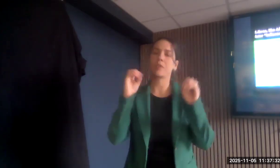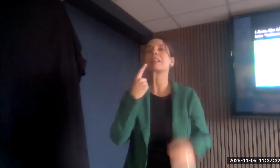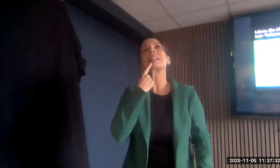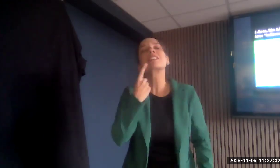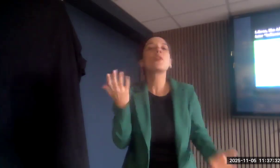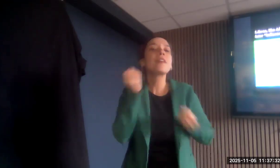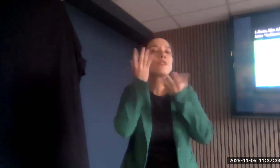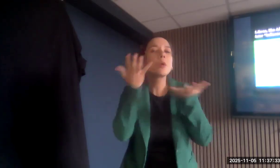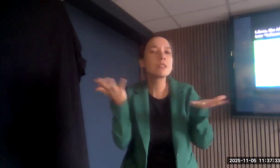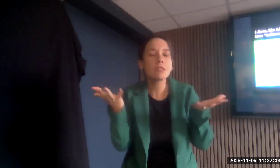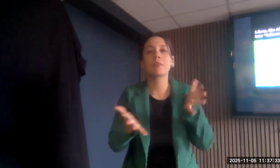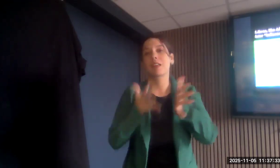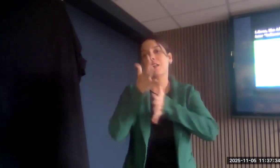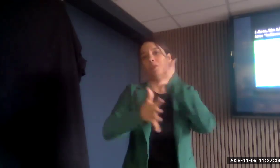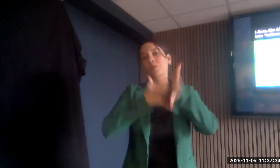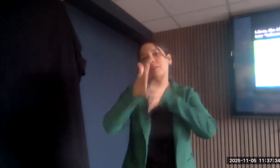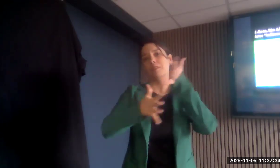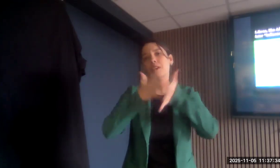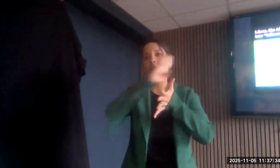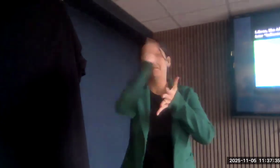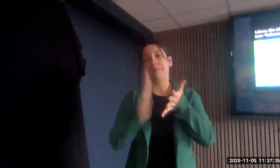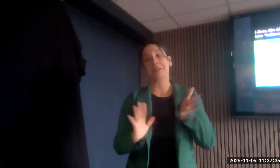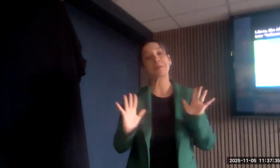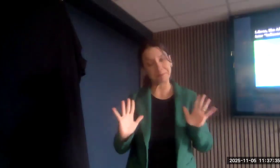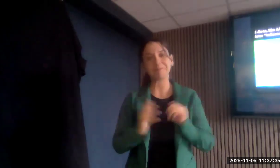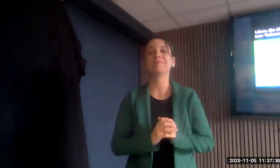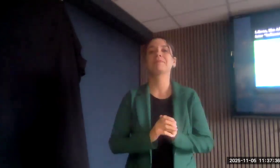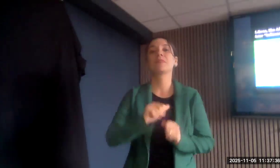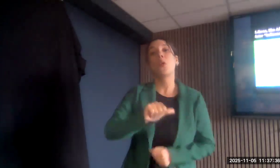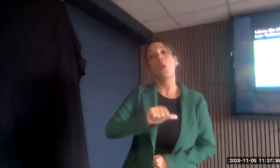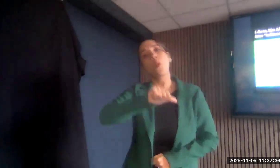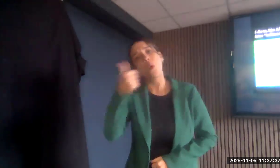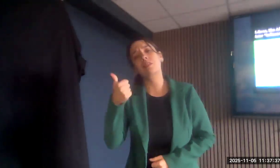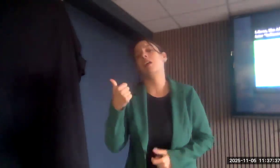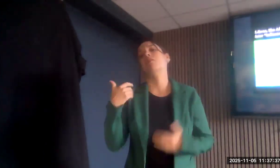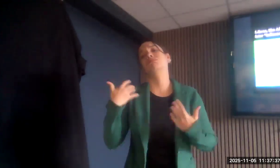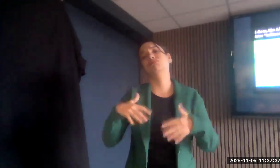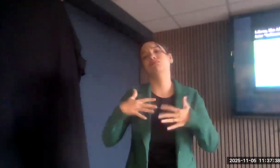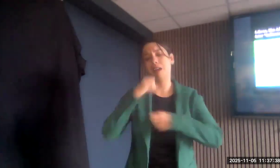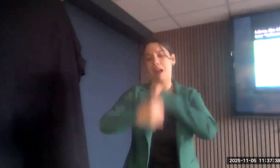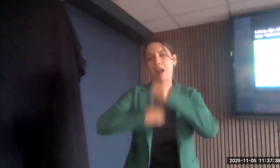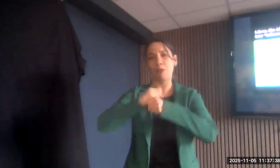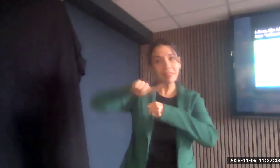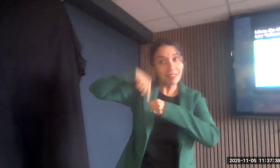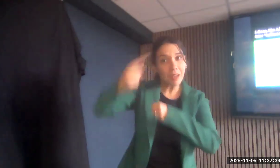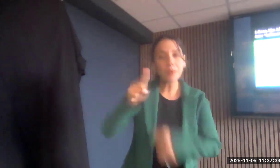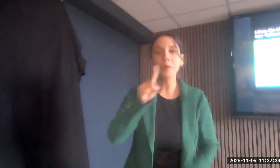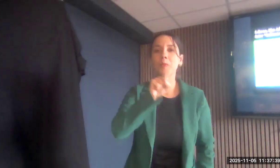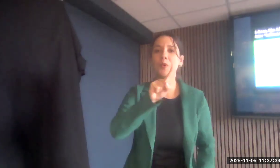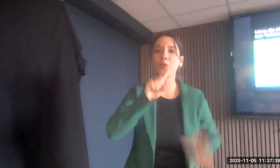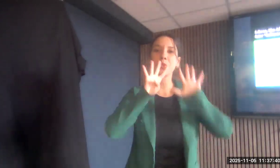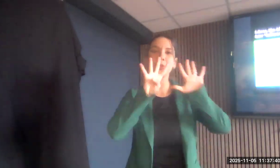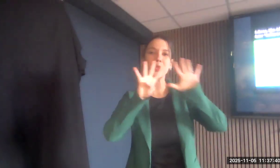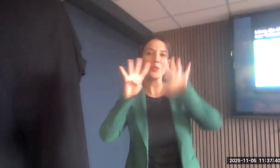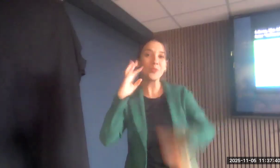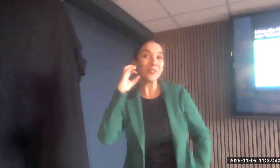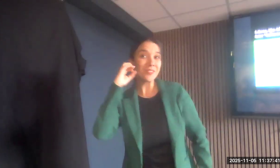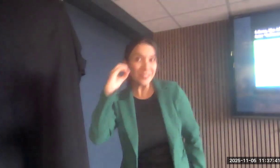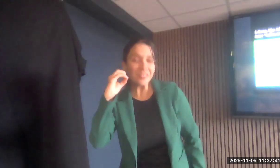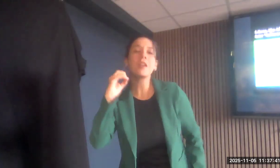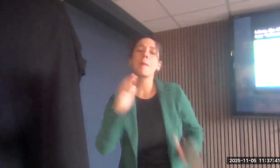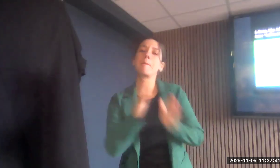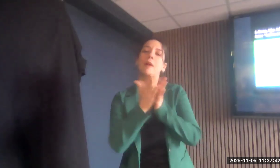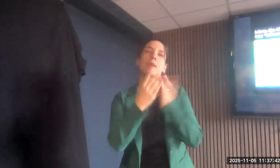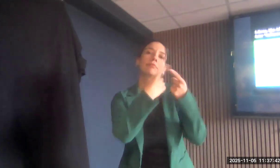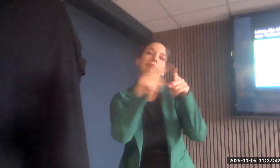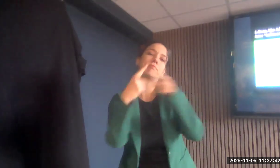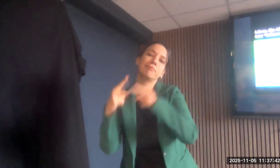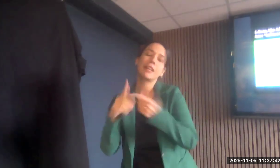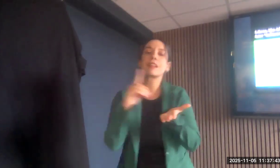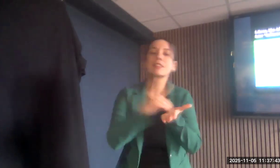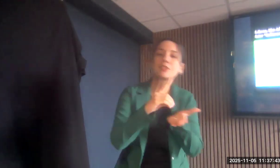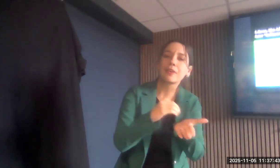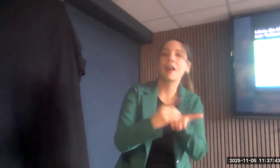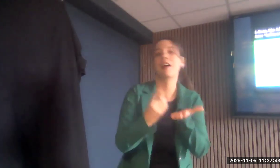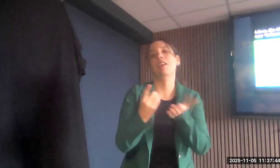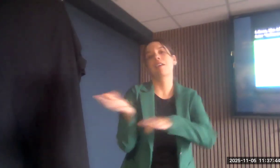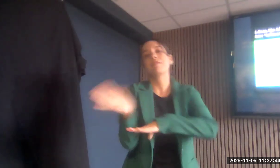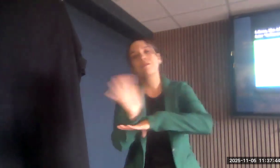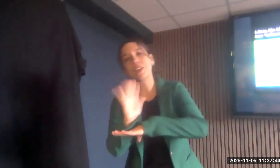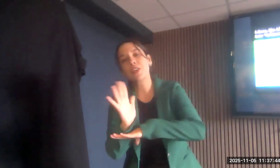from all over Brazil. And it wasn't to validate Libras in any way, but it was just to show what we had, and to evidence what was available and being used at that time.